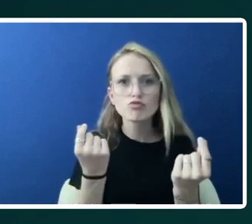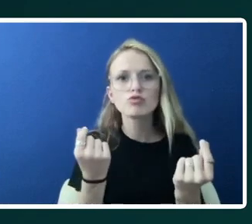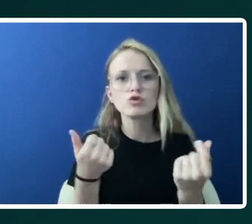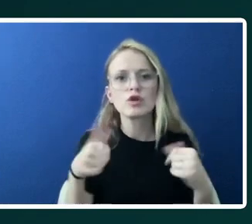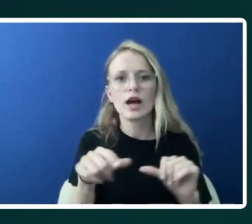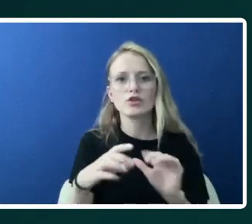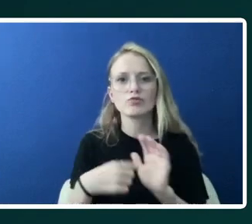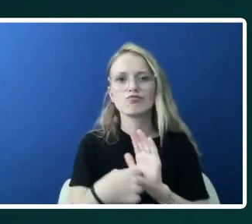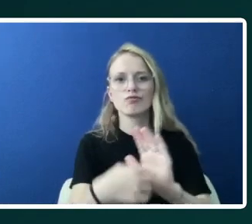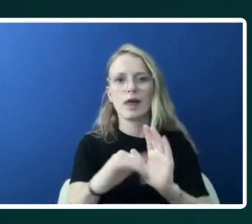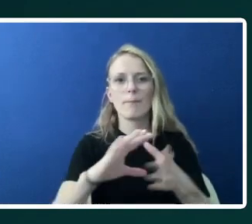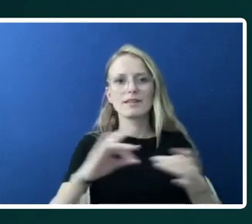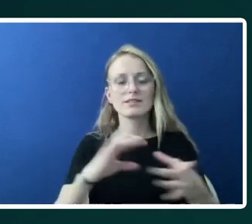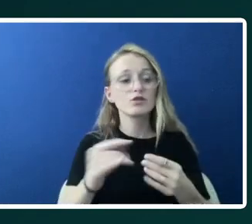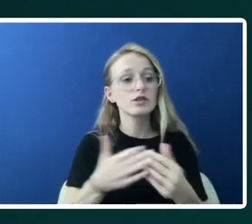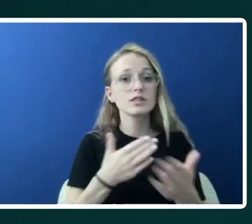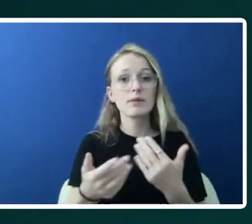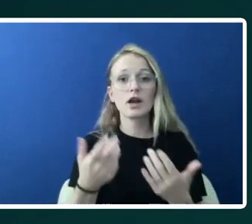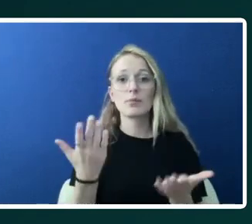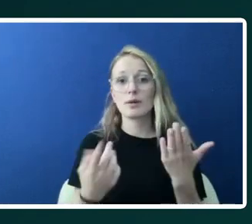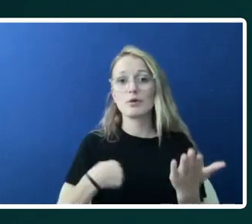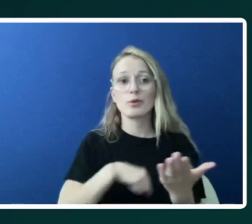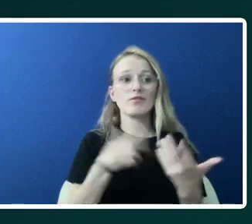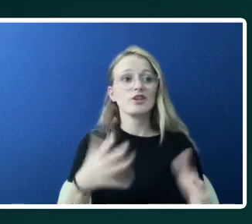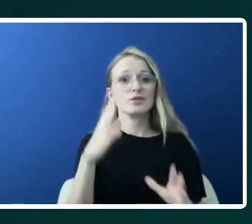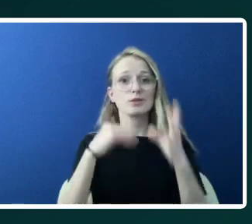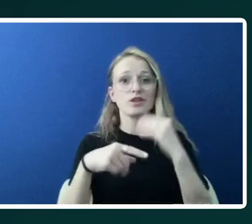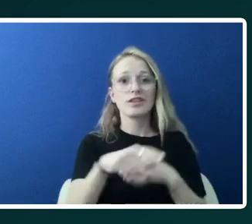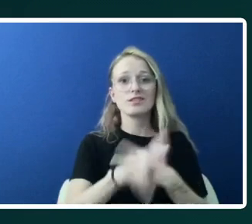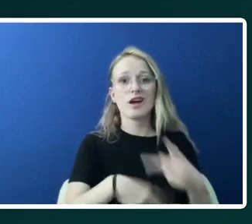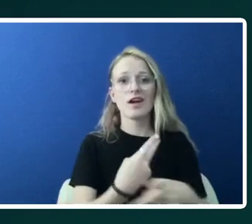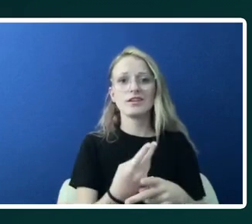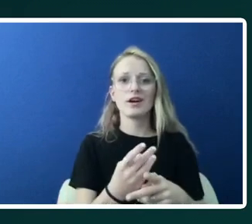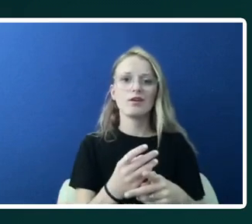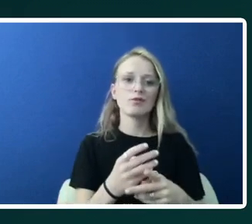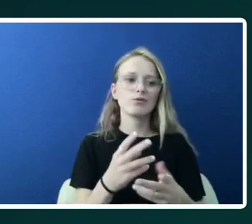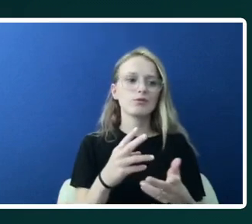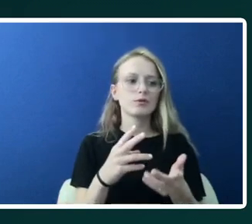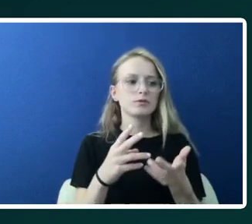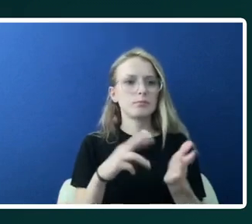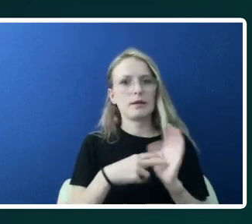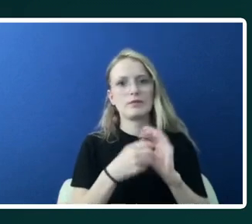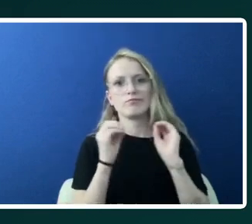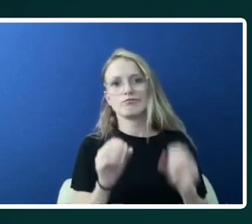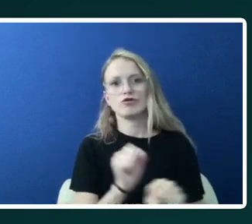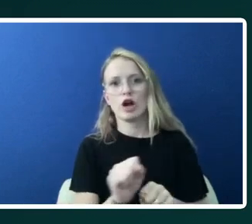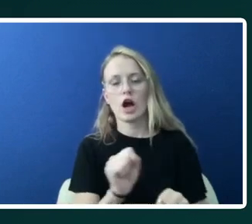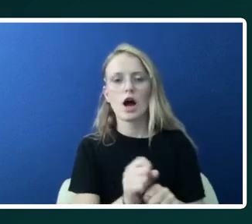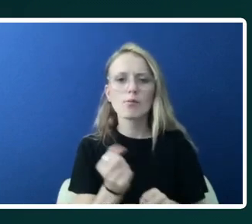menial, thankless jobs. This portrait, to see it in person, it's large and it's colorful and it's